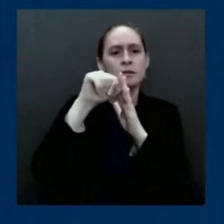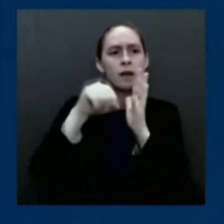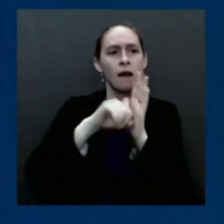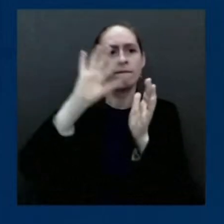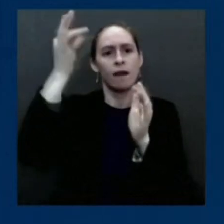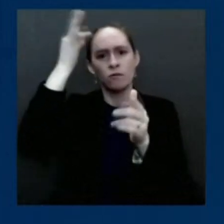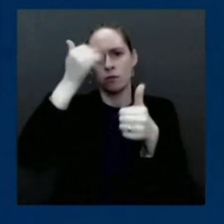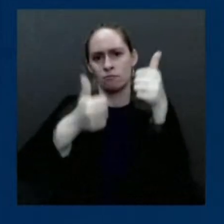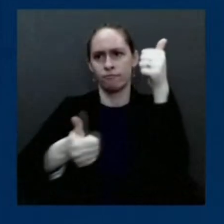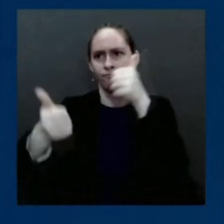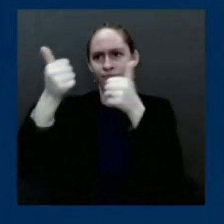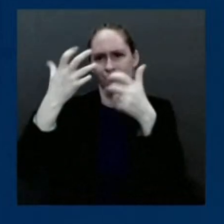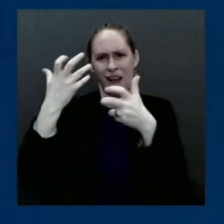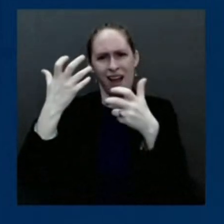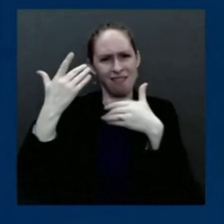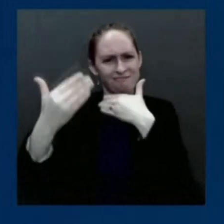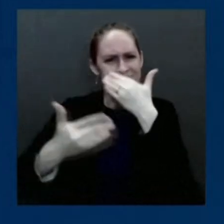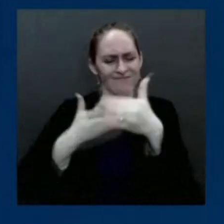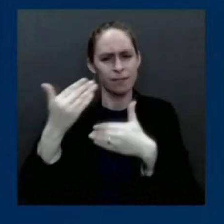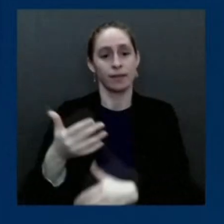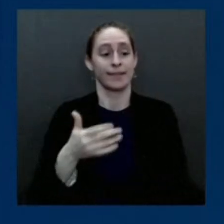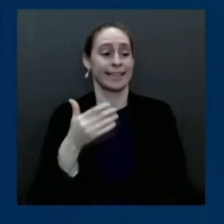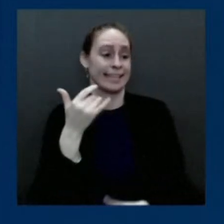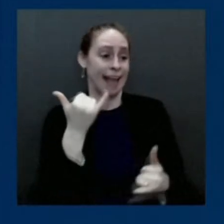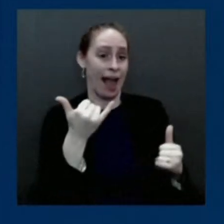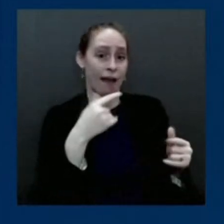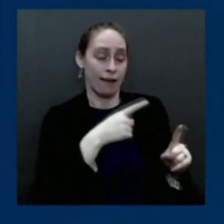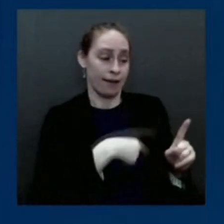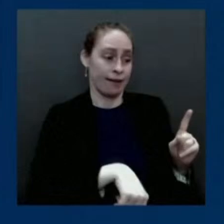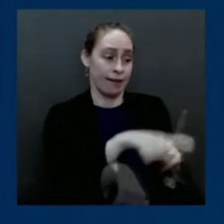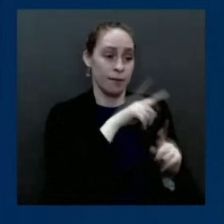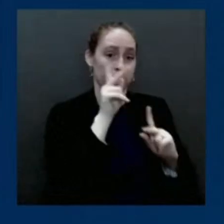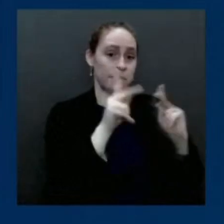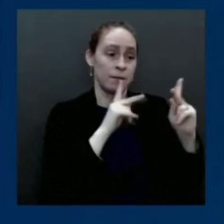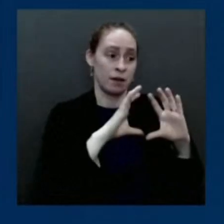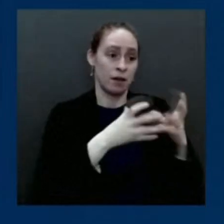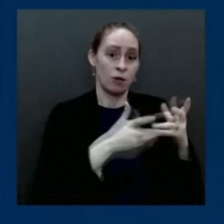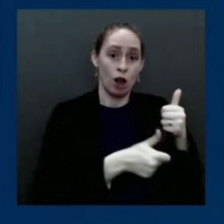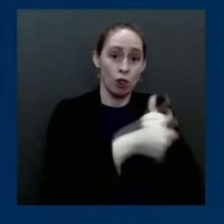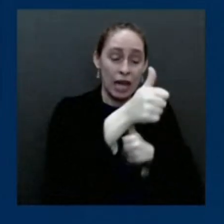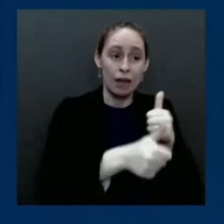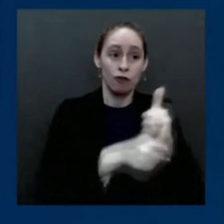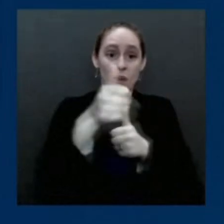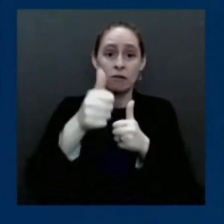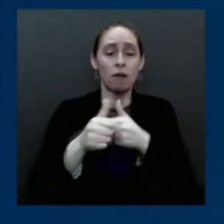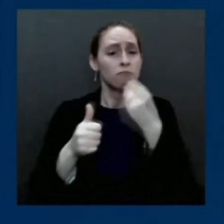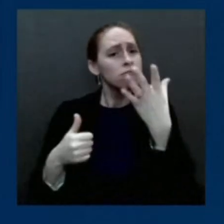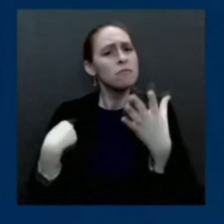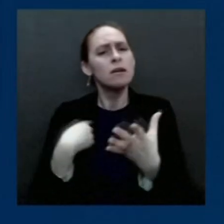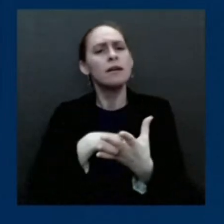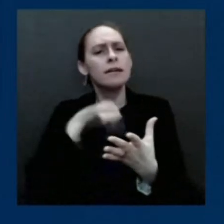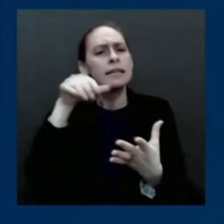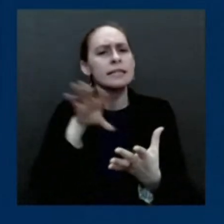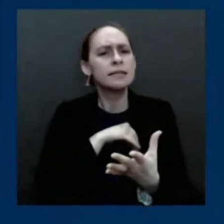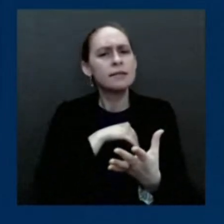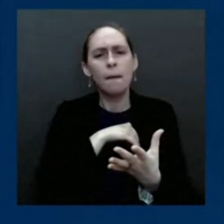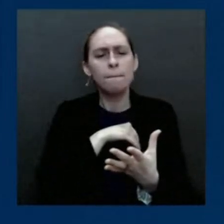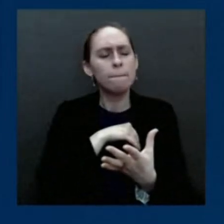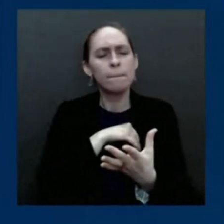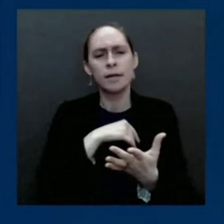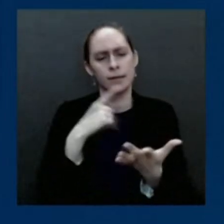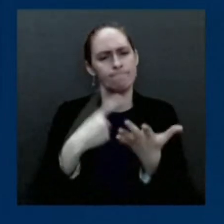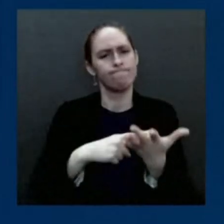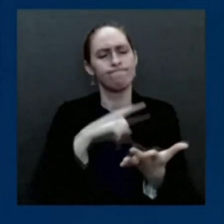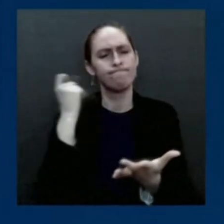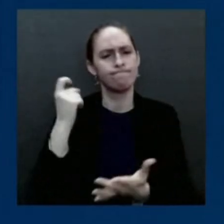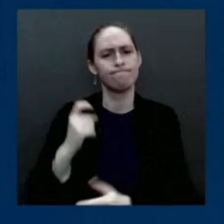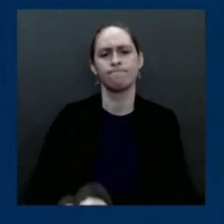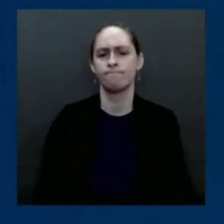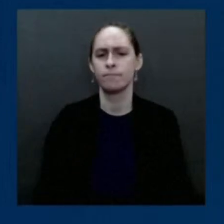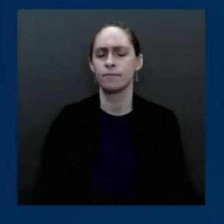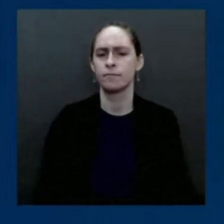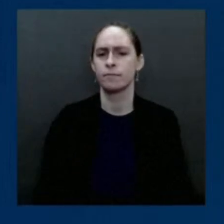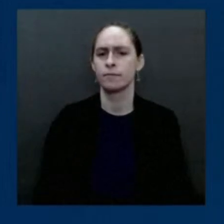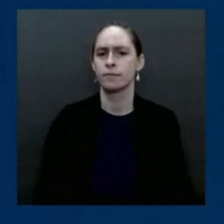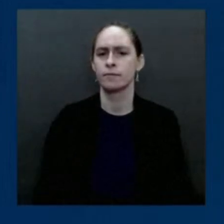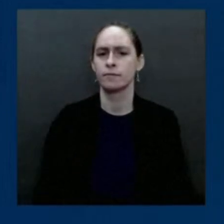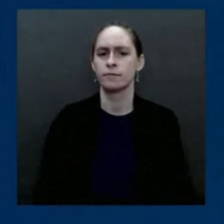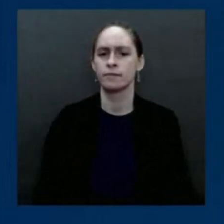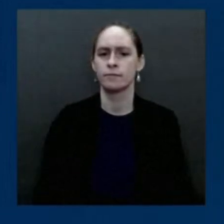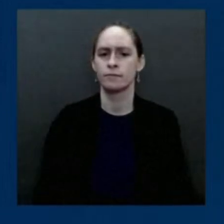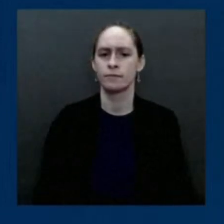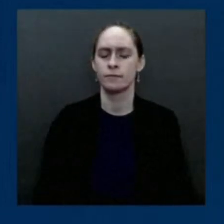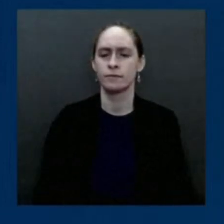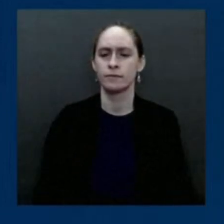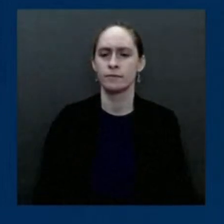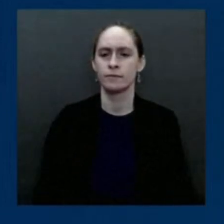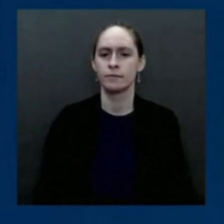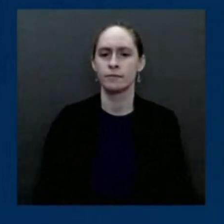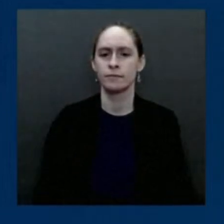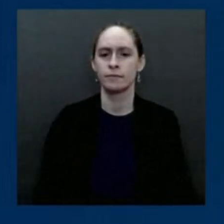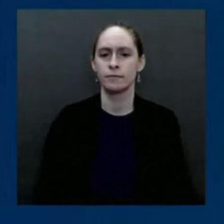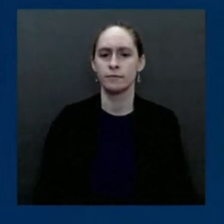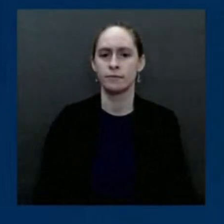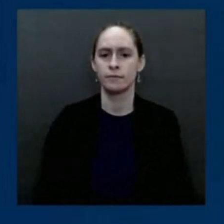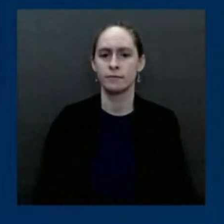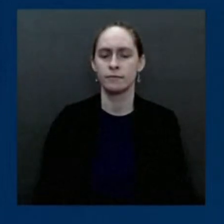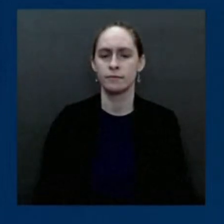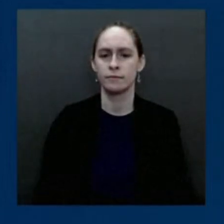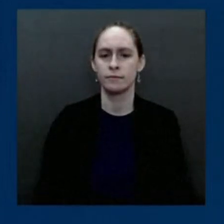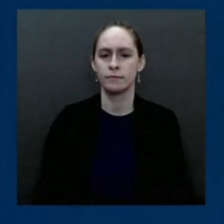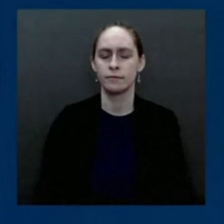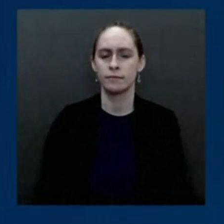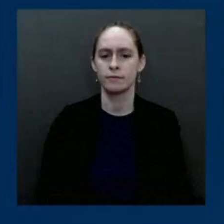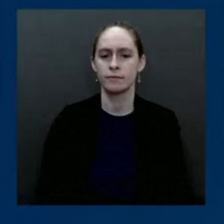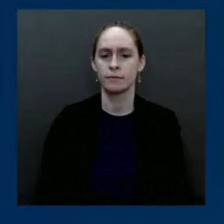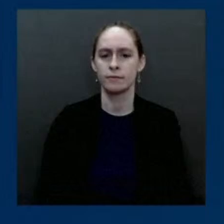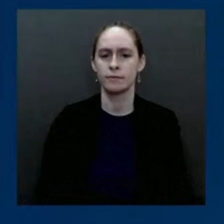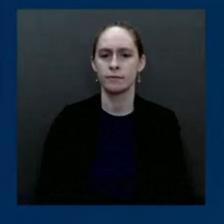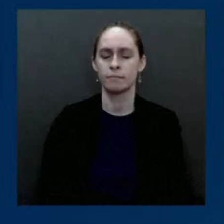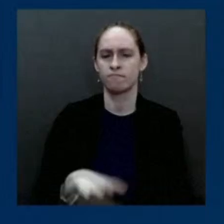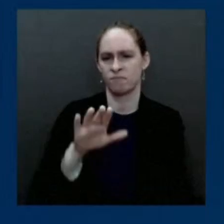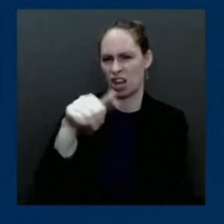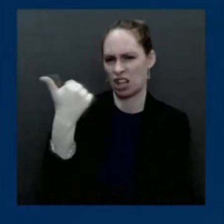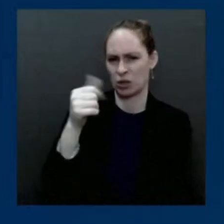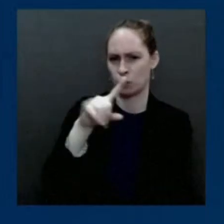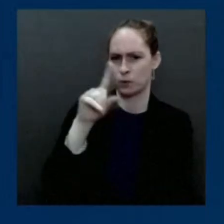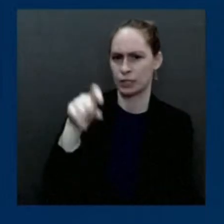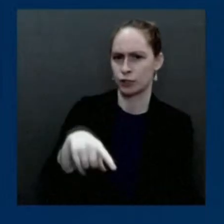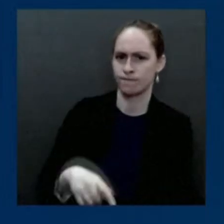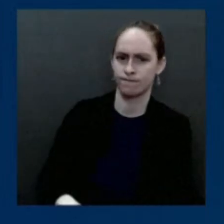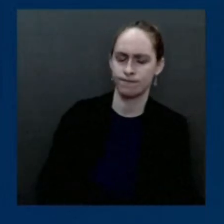JOBS AND THIS TYPEOF